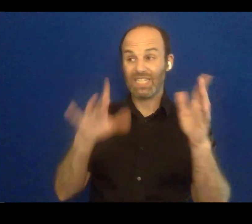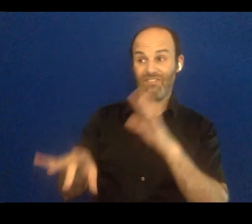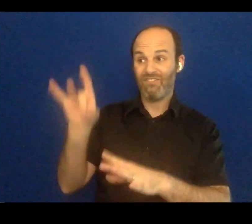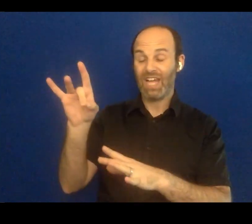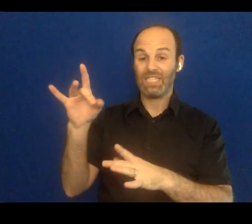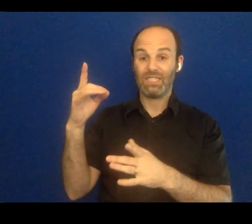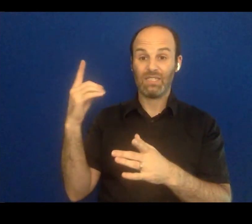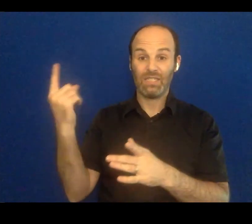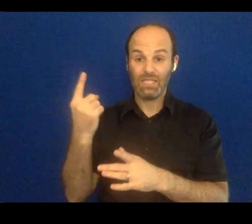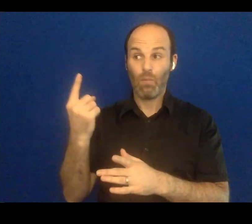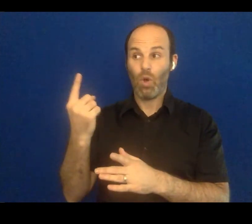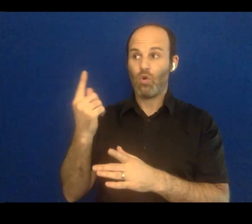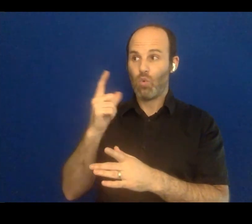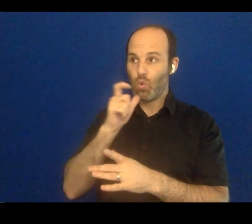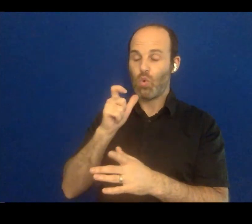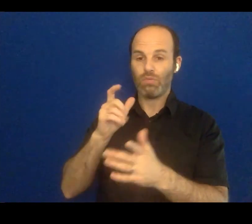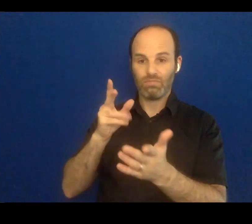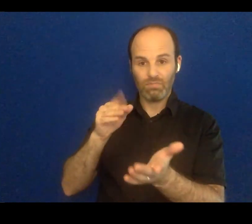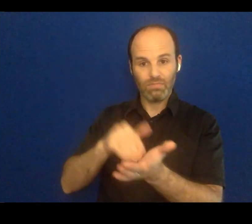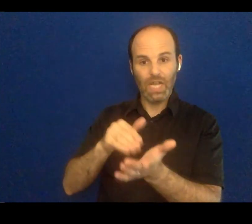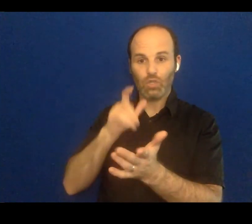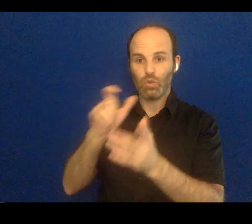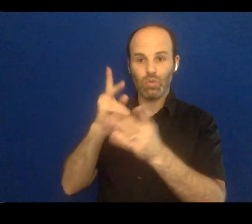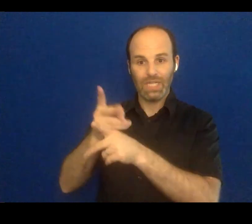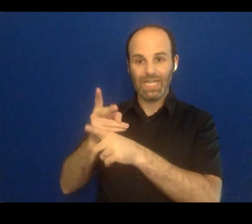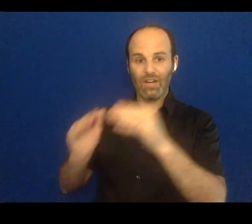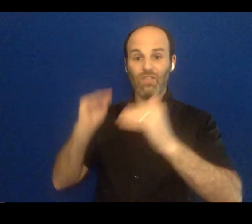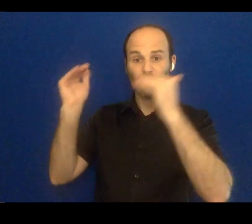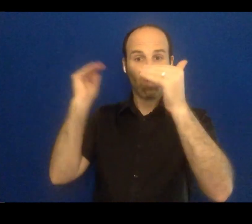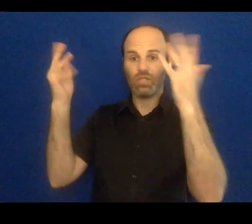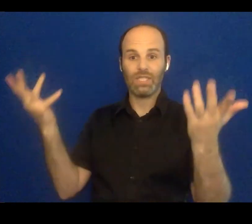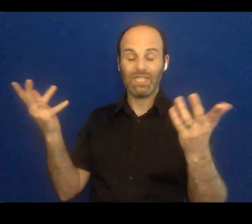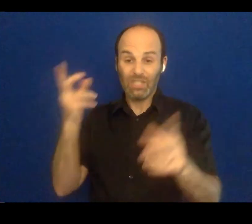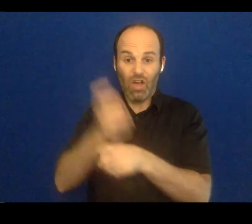KEEP SEEING THEM. THERE SHOULD BE NO STIGMA.